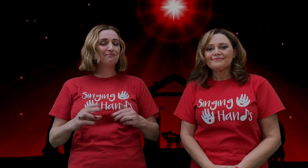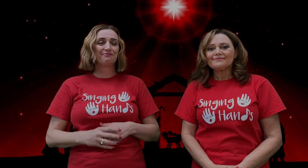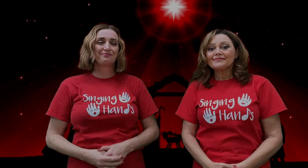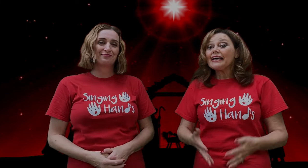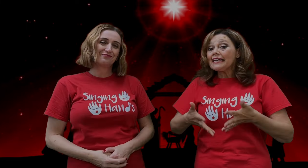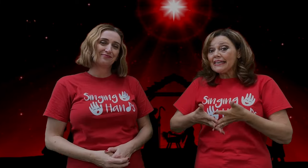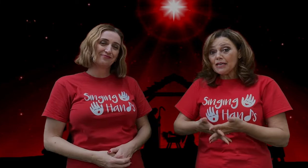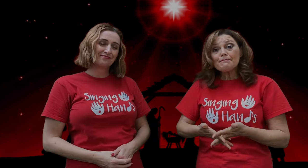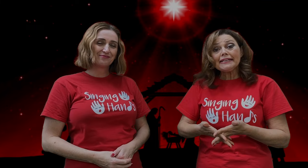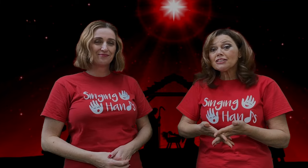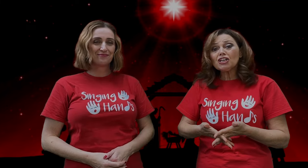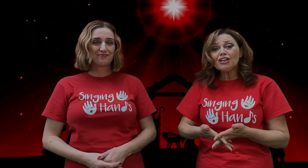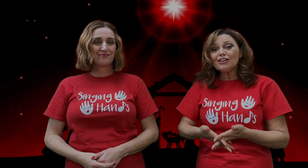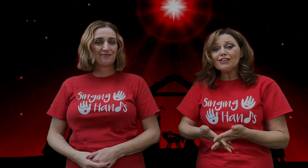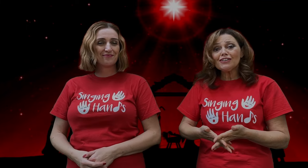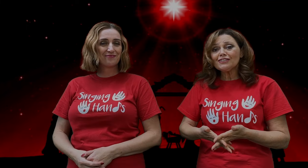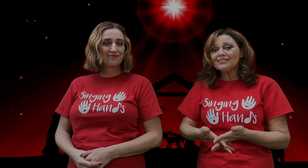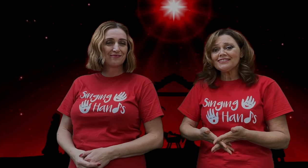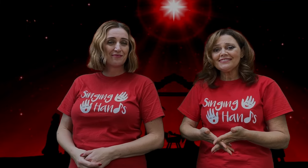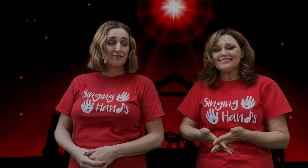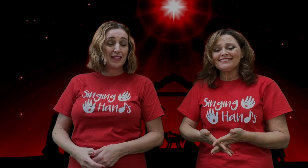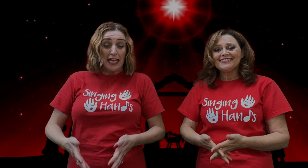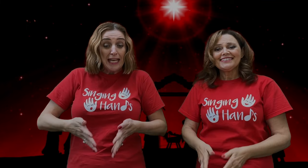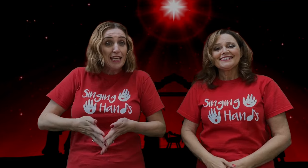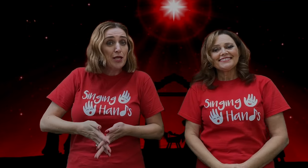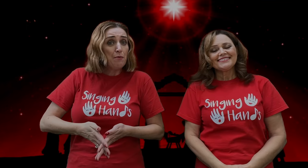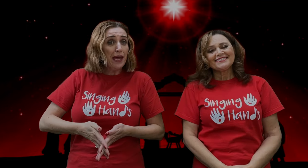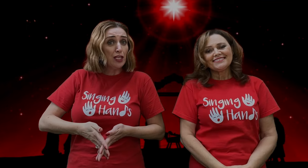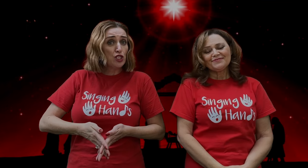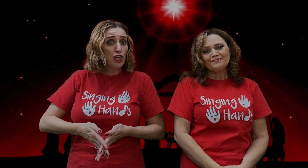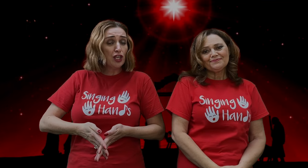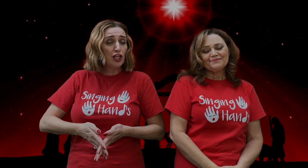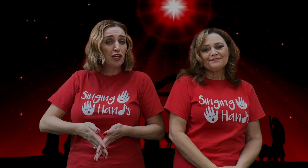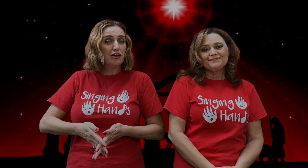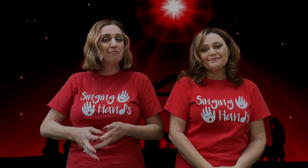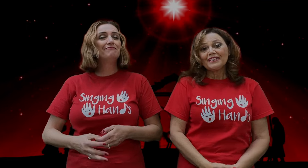In a manger (in a manger)